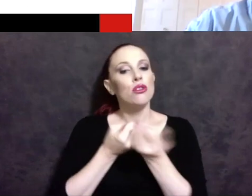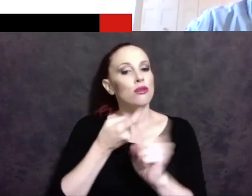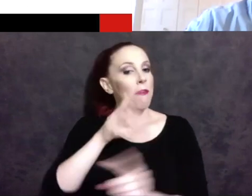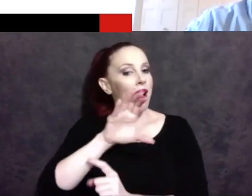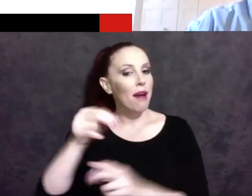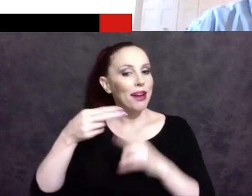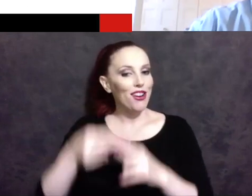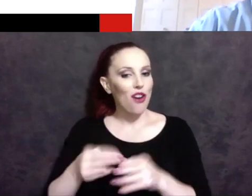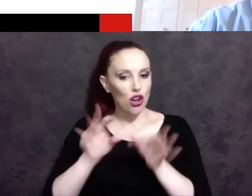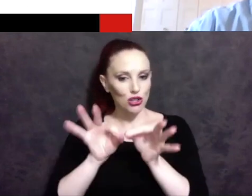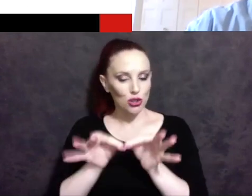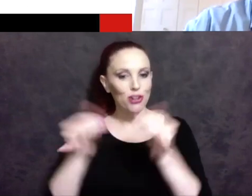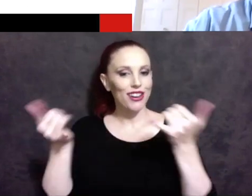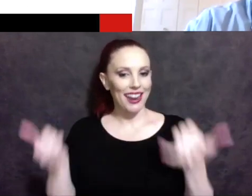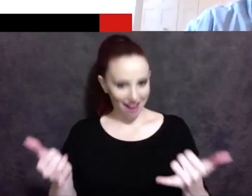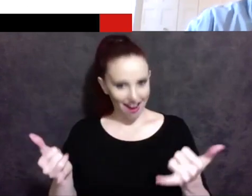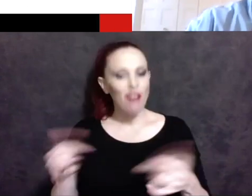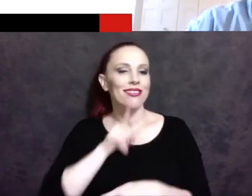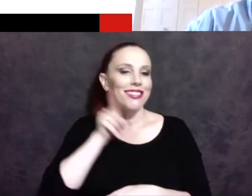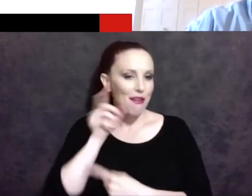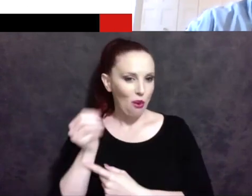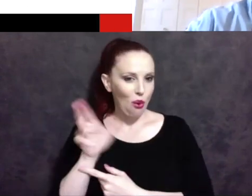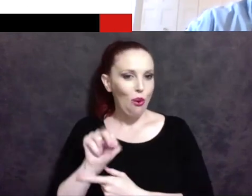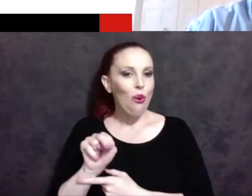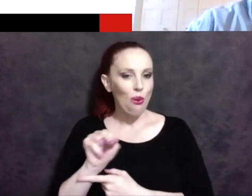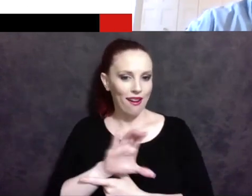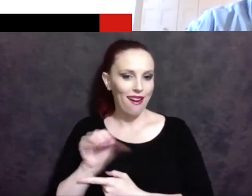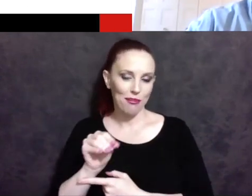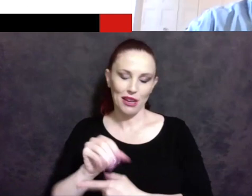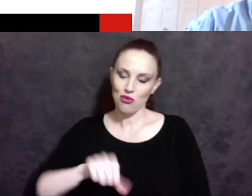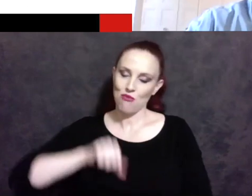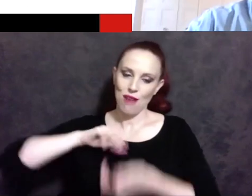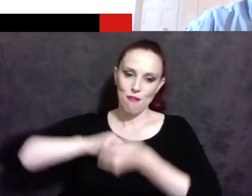is sponsored by Interpreter Now which is a deaf owned company we are proud to partner